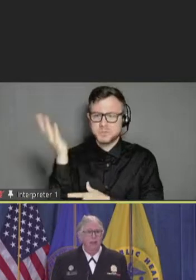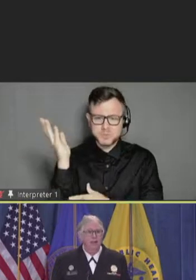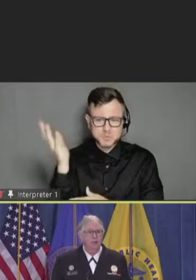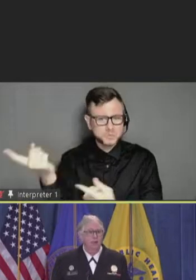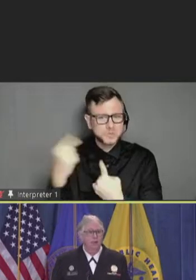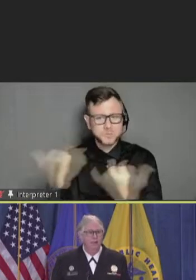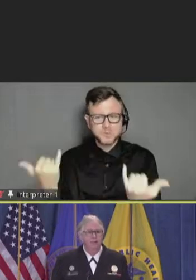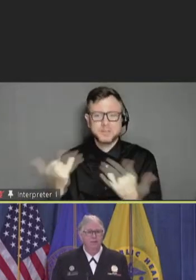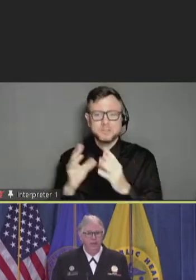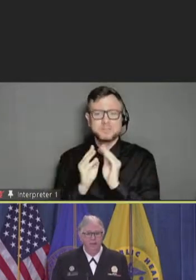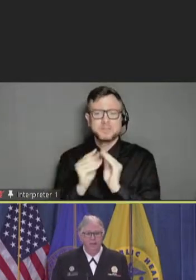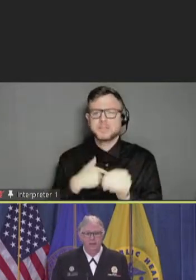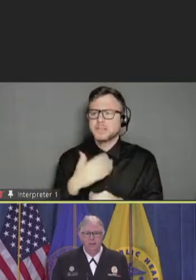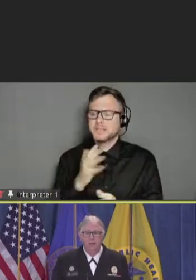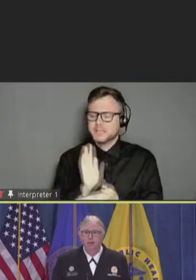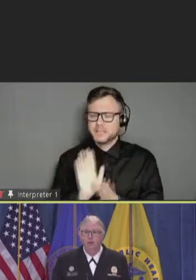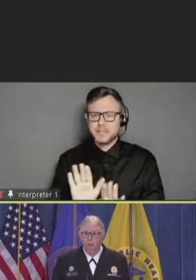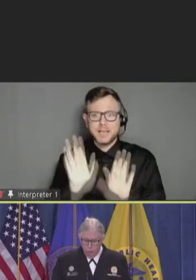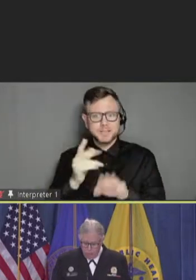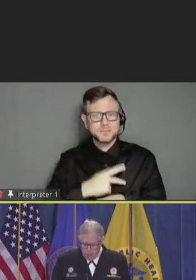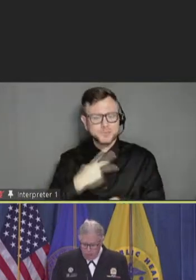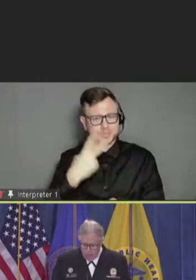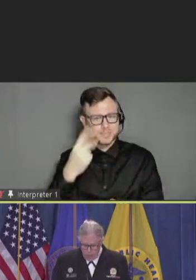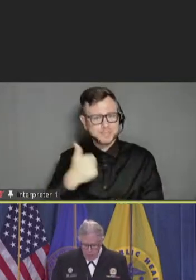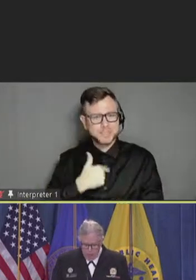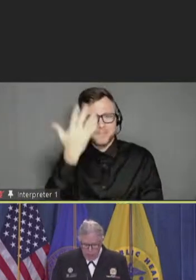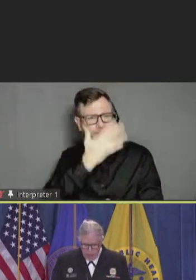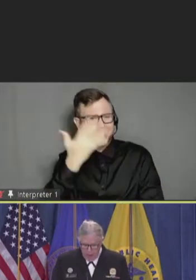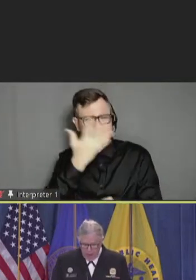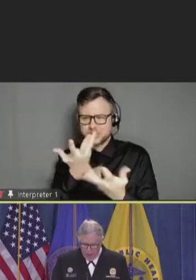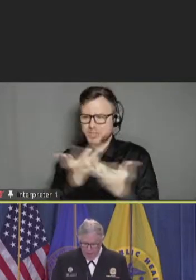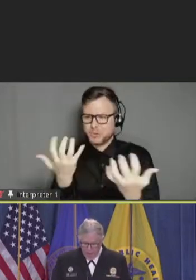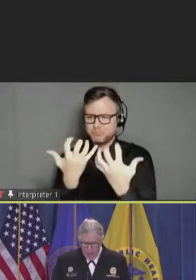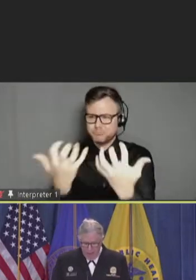It's great to see faces in the room, but also those online.